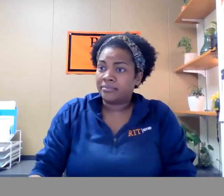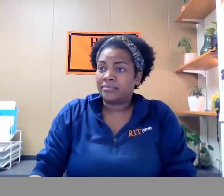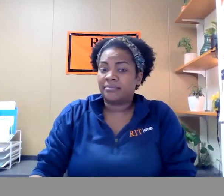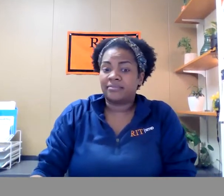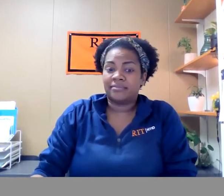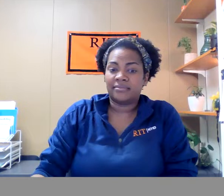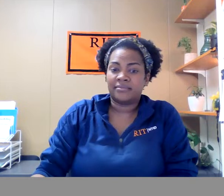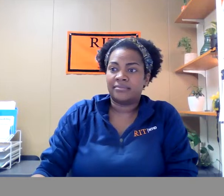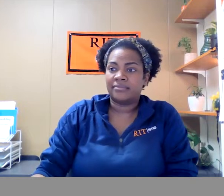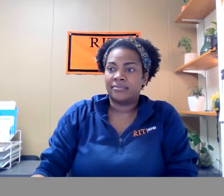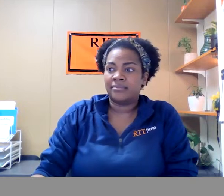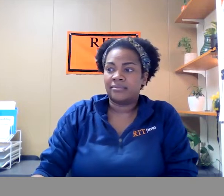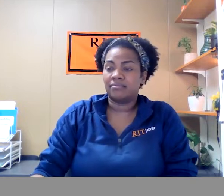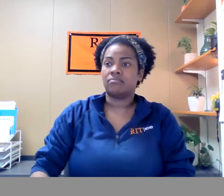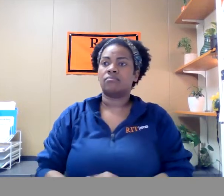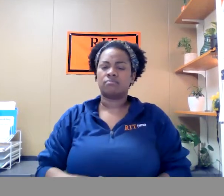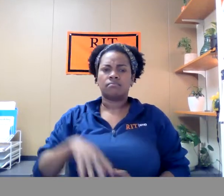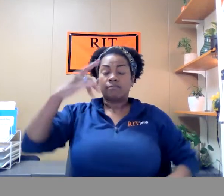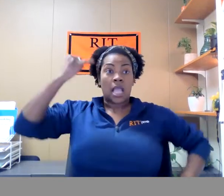so that's their problem statement.